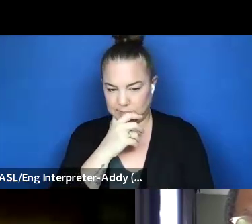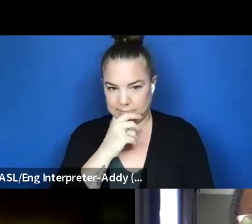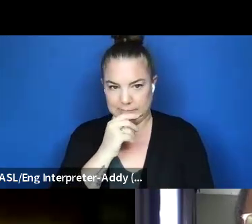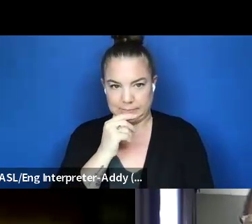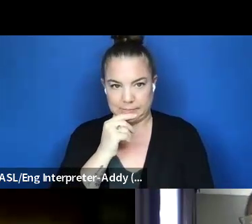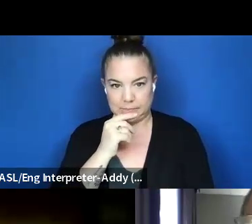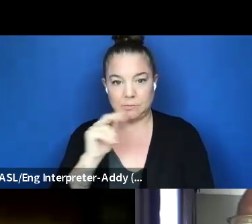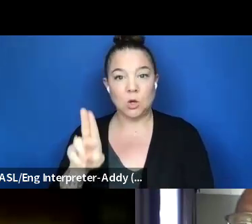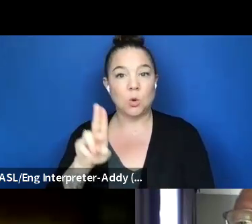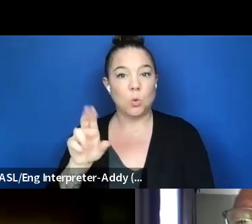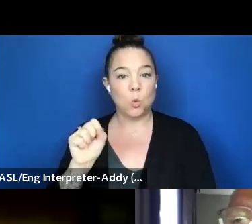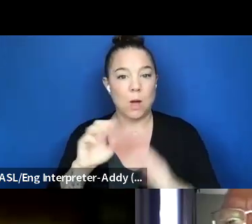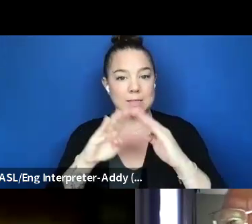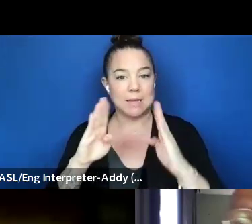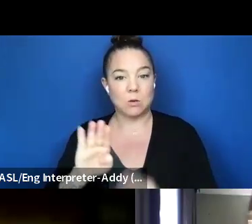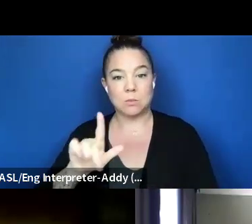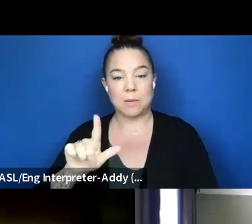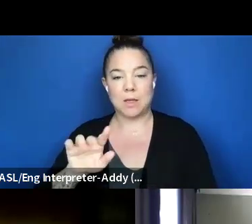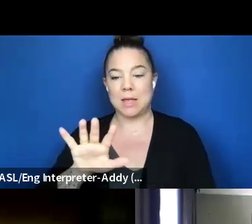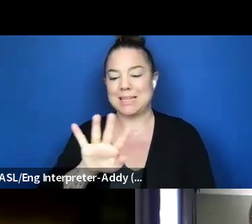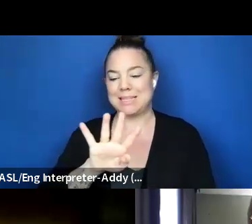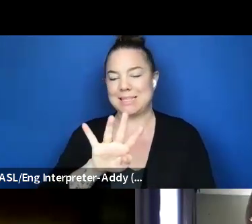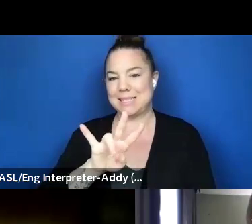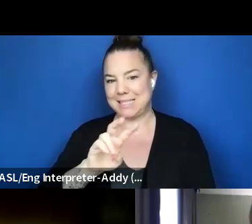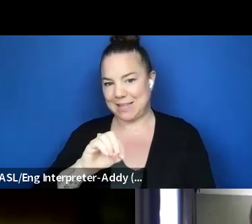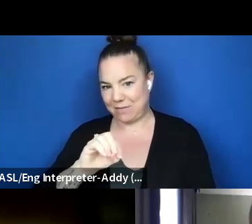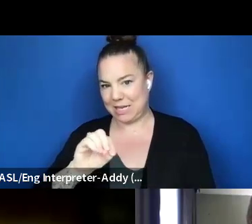Adeleigh Belyeu: Us. House Bill 70, 55 was introduced